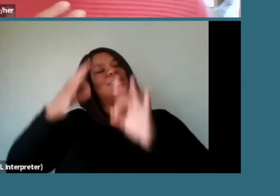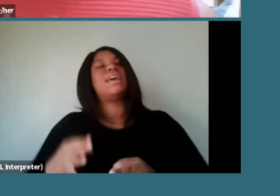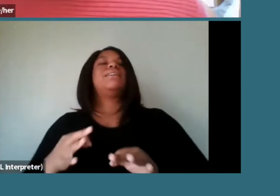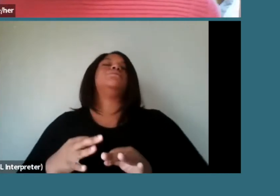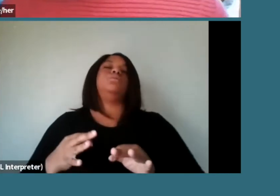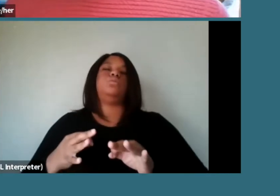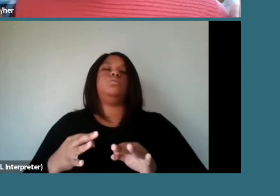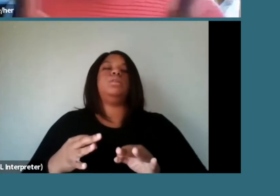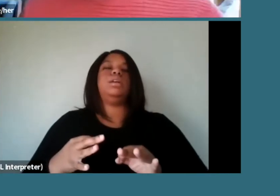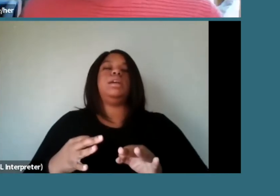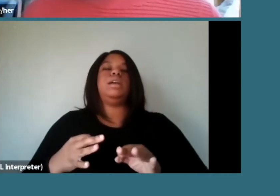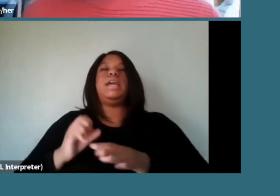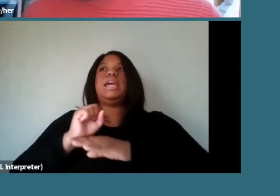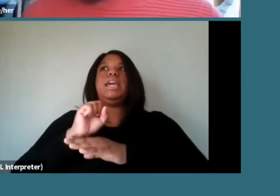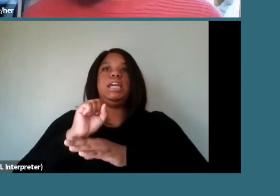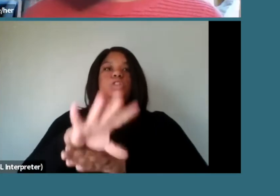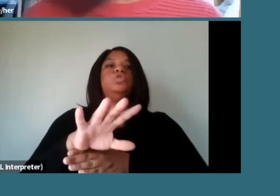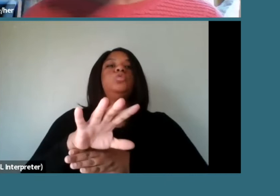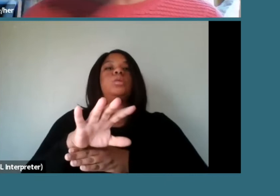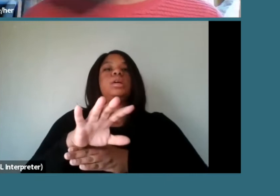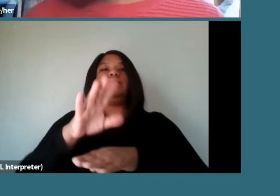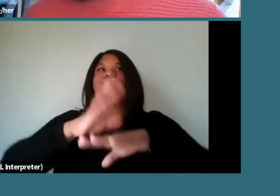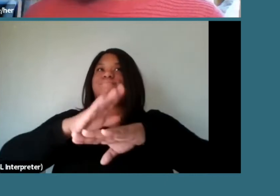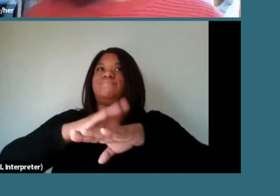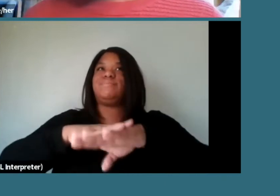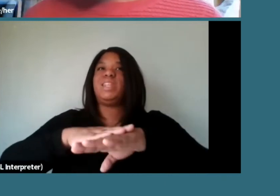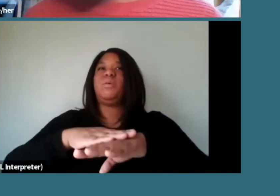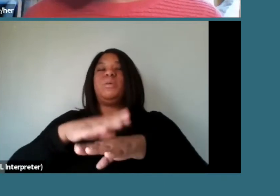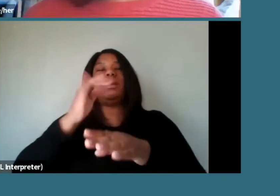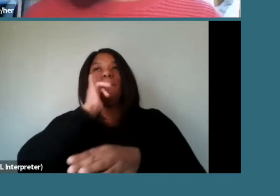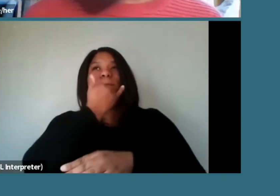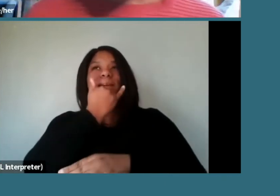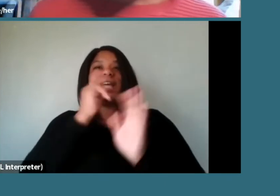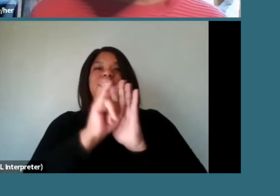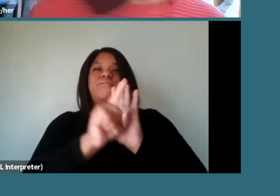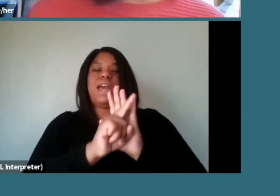an addendum and say, we misidentified this person. They prefer to be identified as a person.